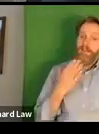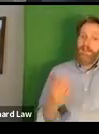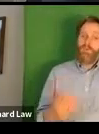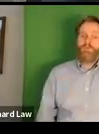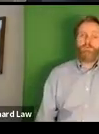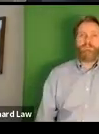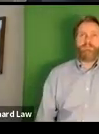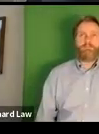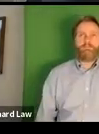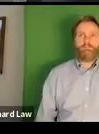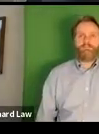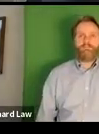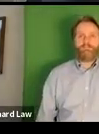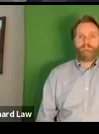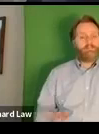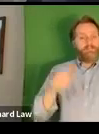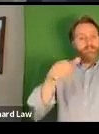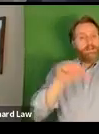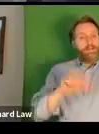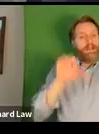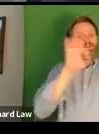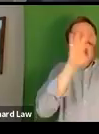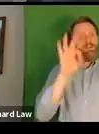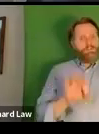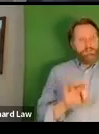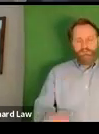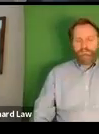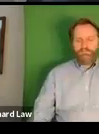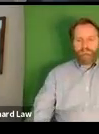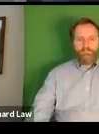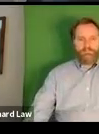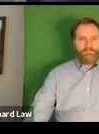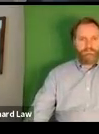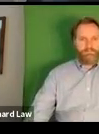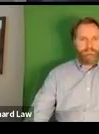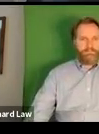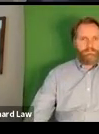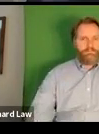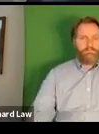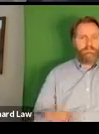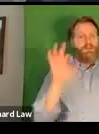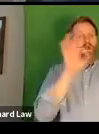question for Steve now from Peter who is in the Crown Prosecution Service in